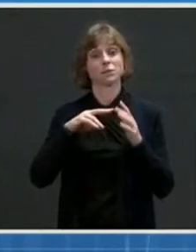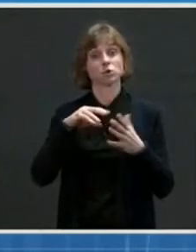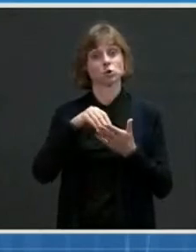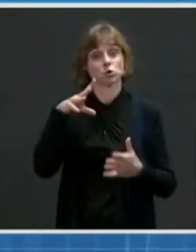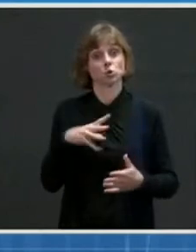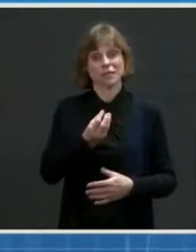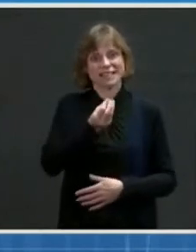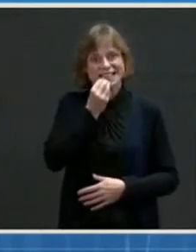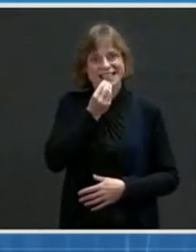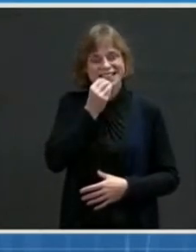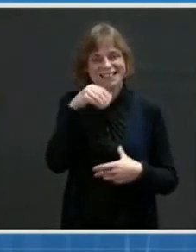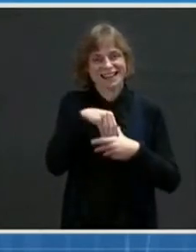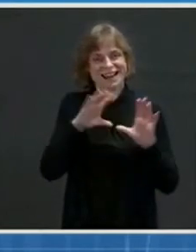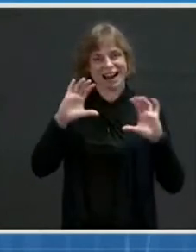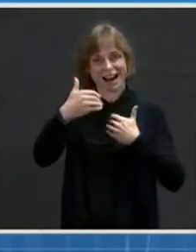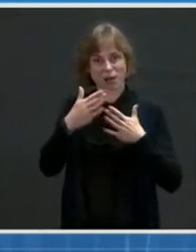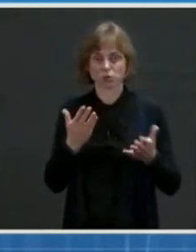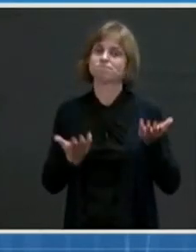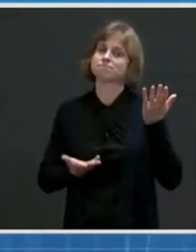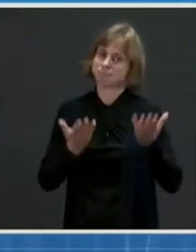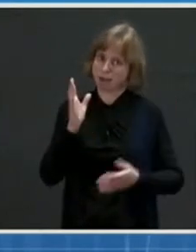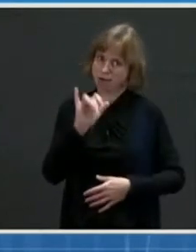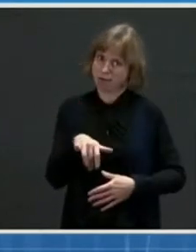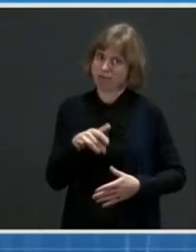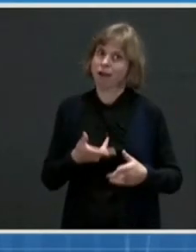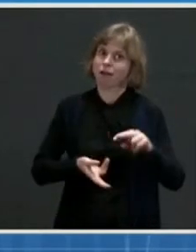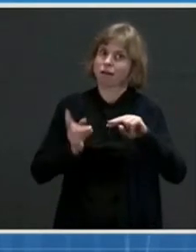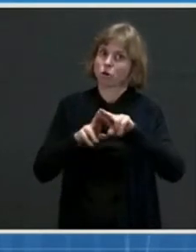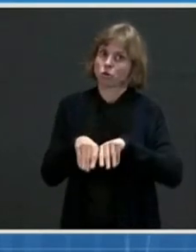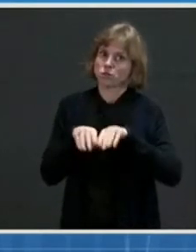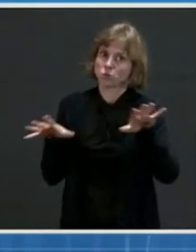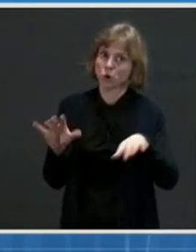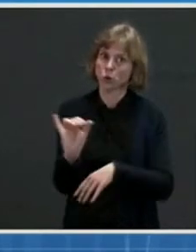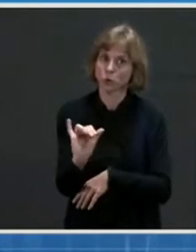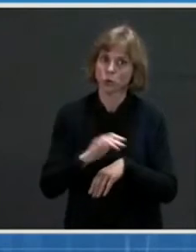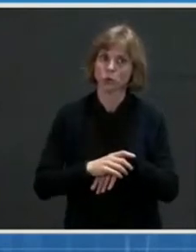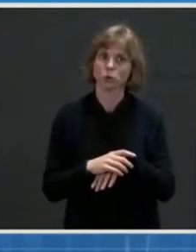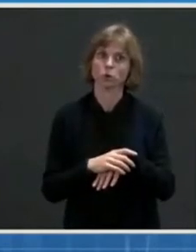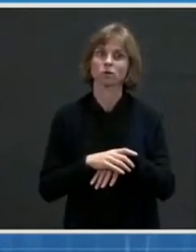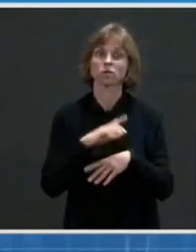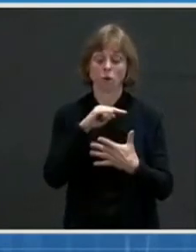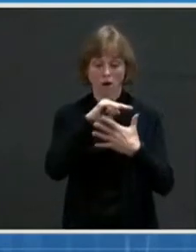IN ADDITION, STUDENTS ATE LUNCH IN THEIR CLASSROOMS, WHICH MAY